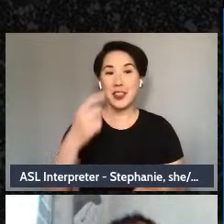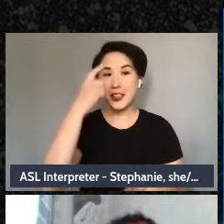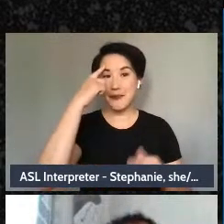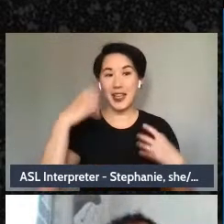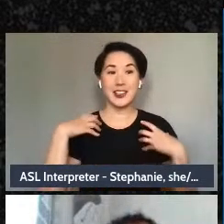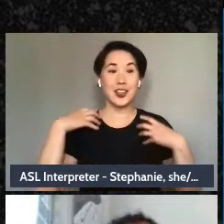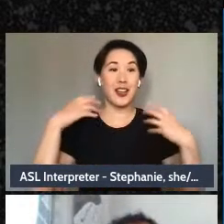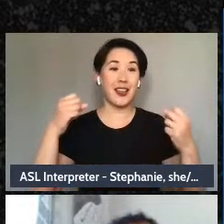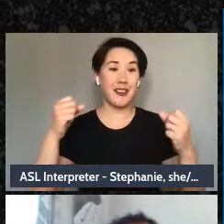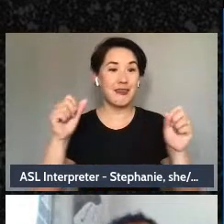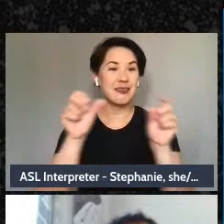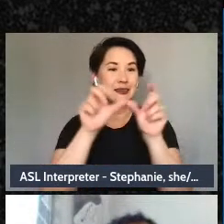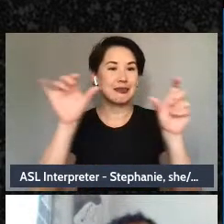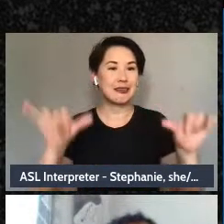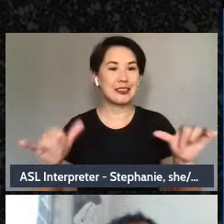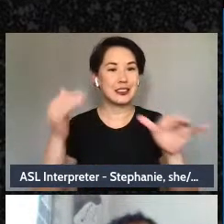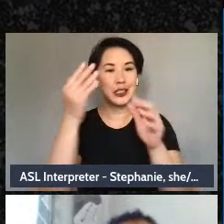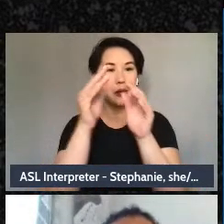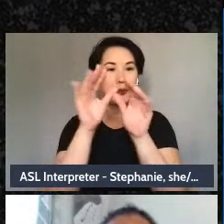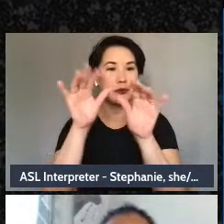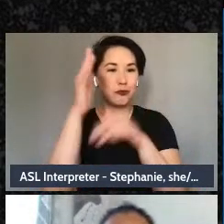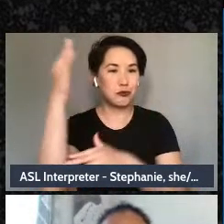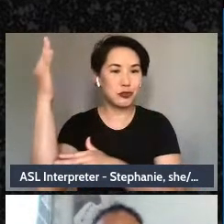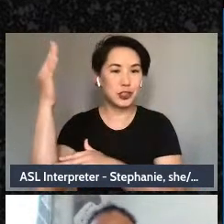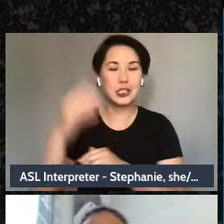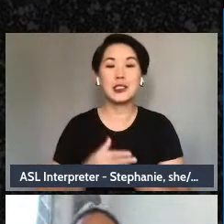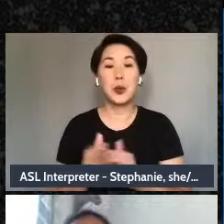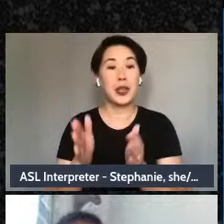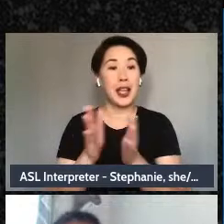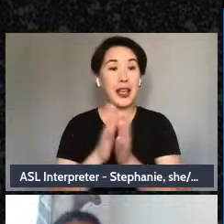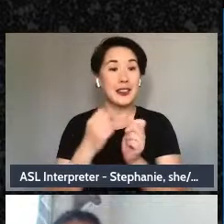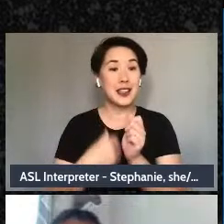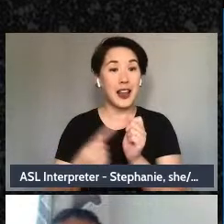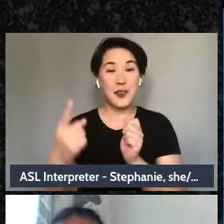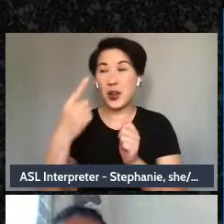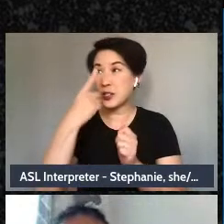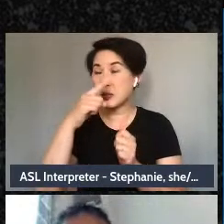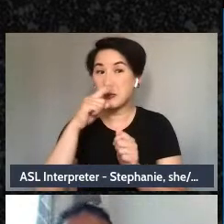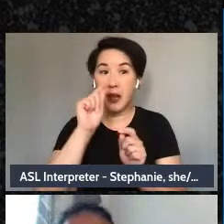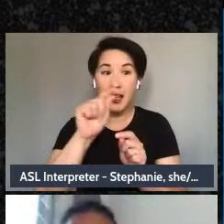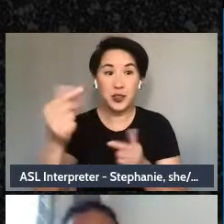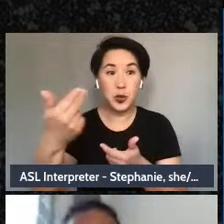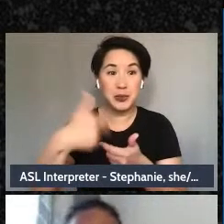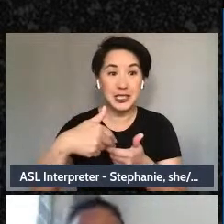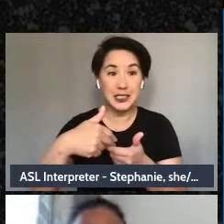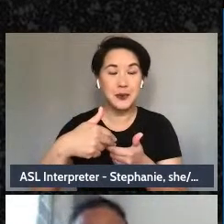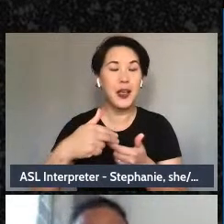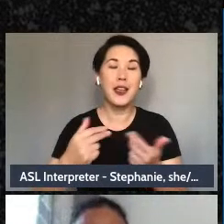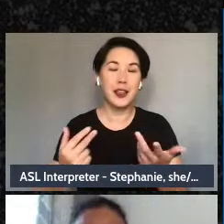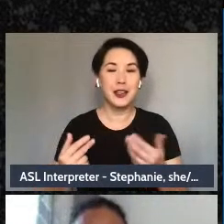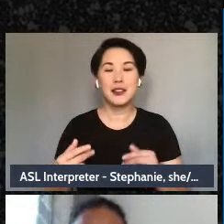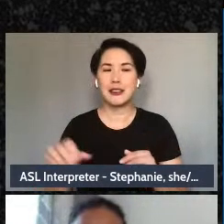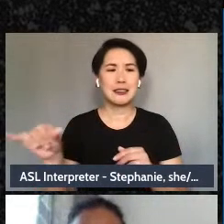and we're going to ask everyone to participate in this, much like we did with the chatterfall,